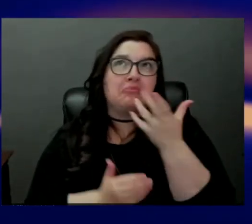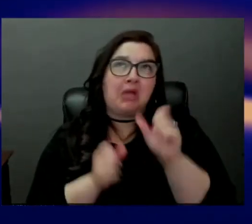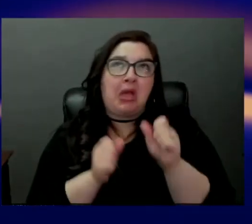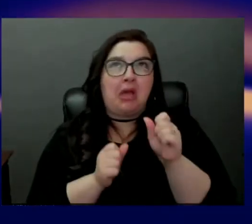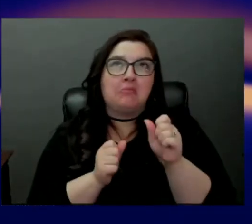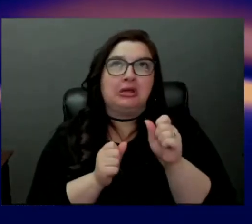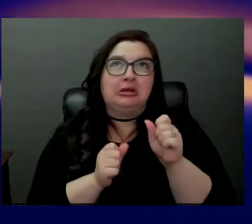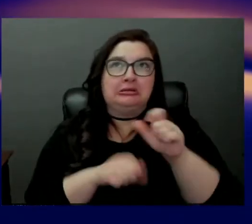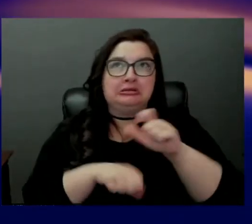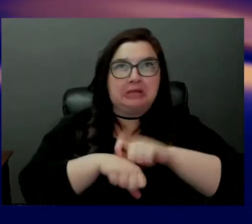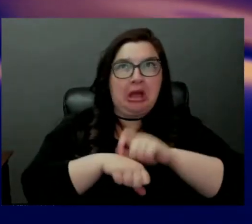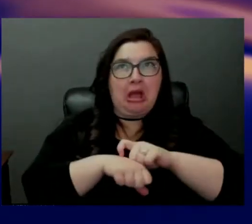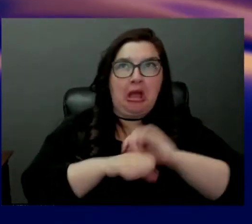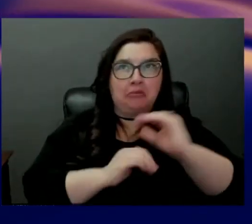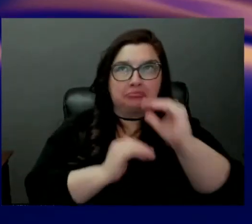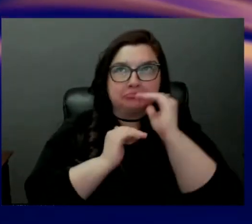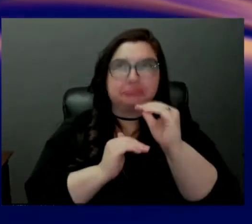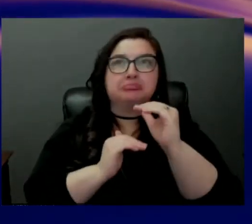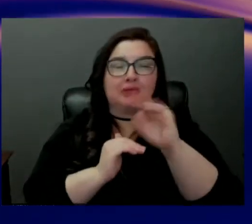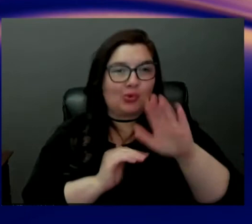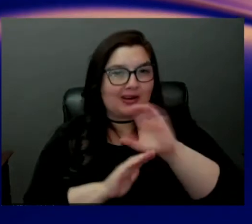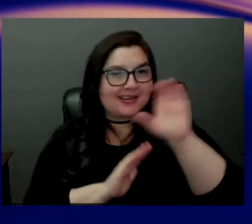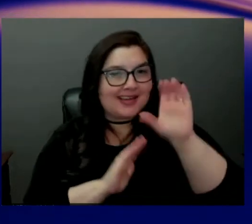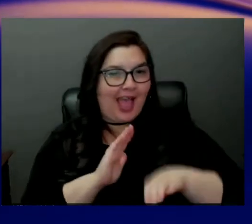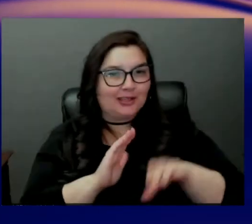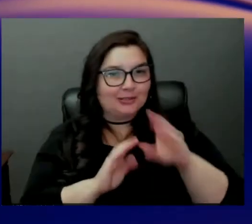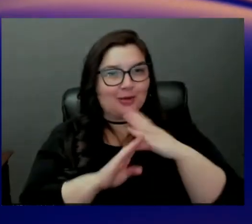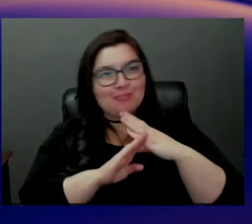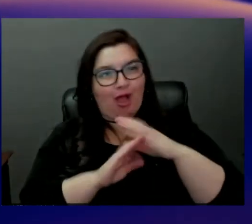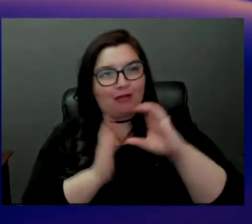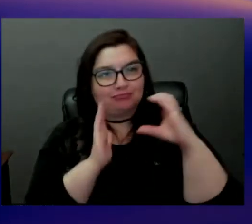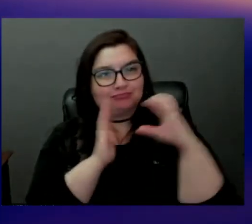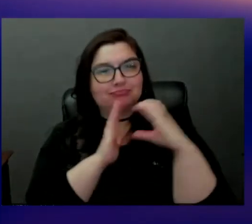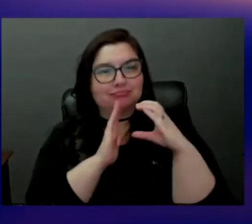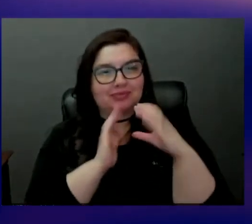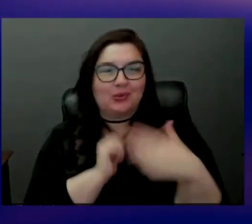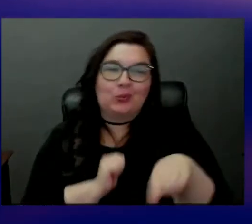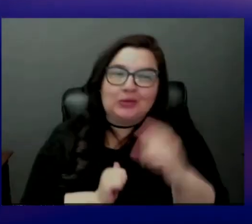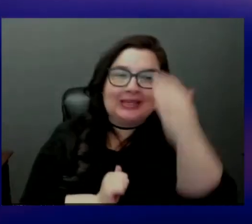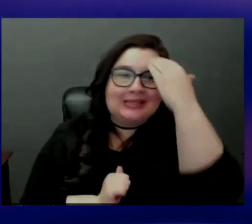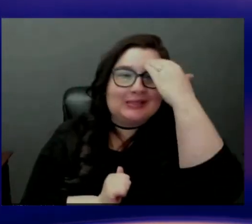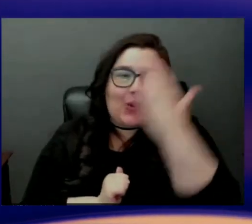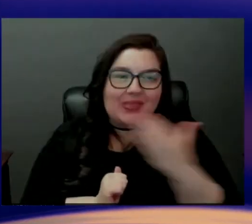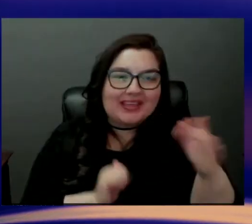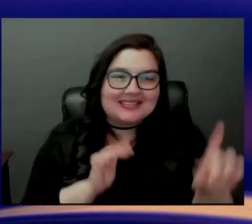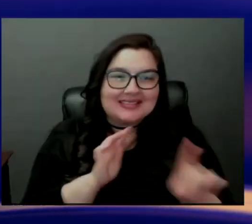block your calendar. Block the calendar, but we know that things come up. Totally, totally, totally.